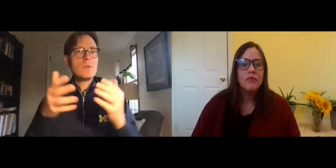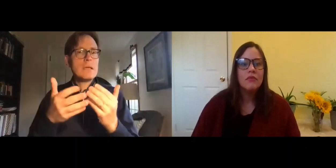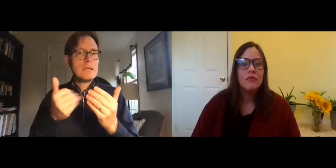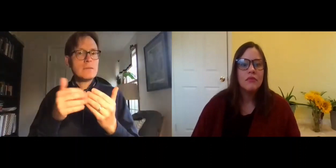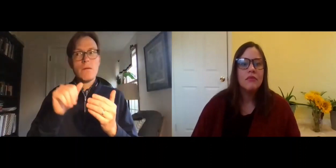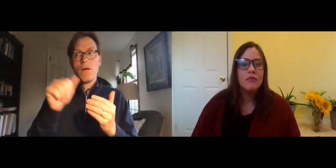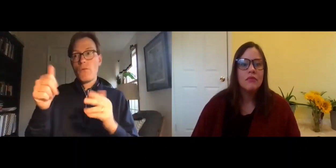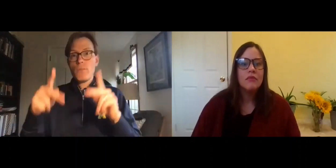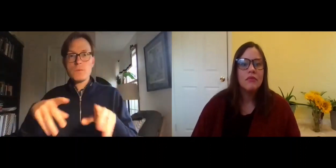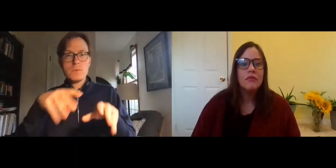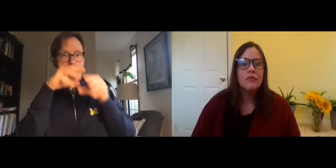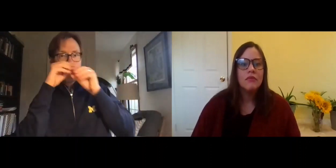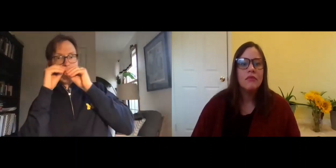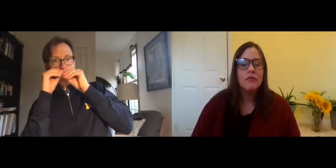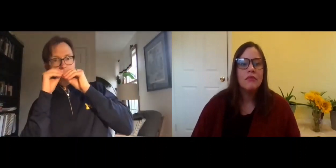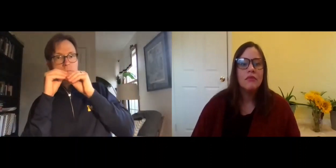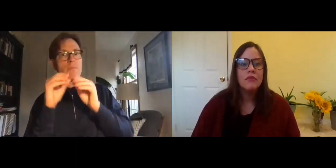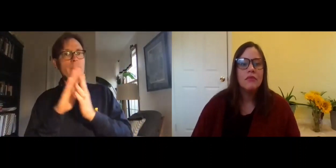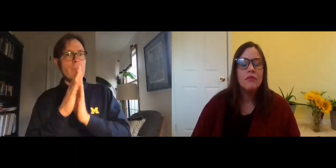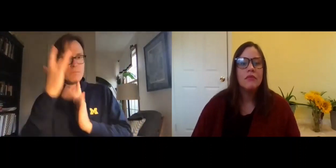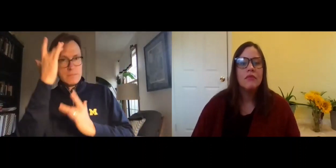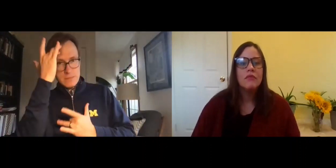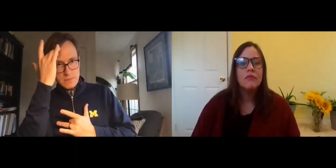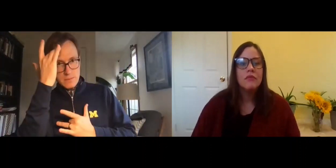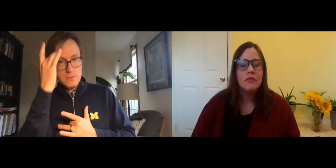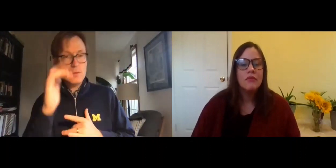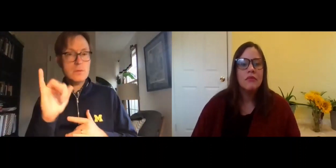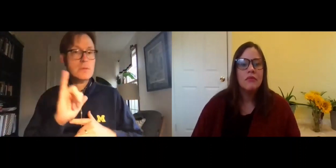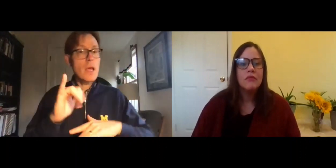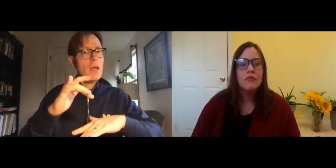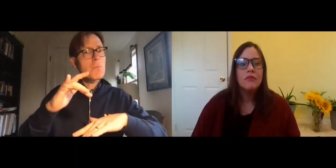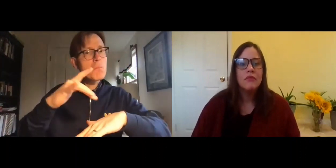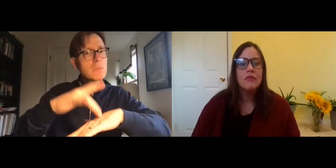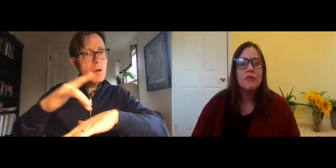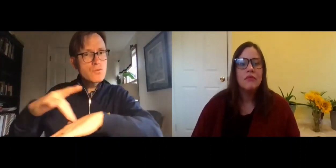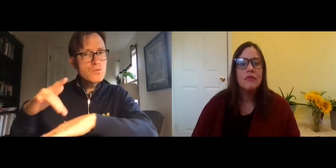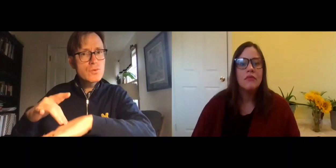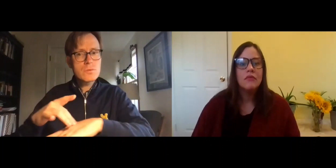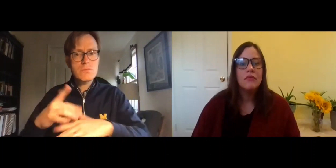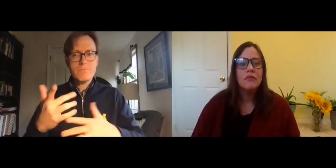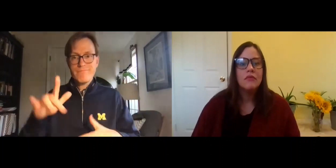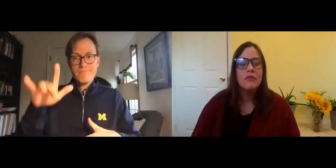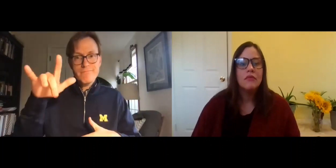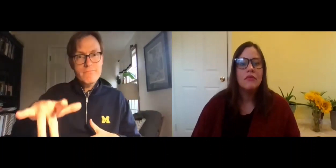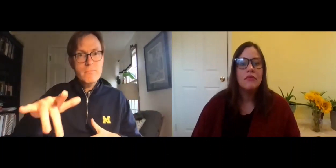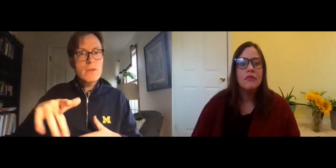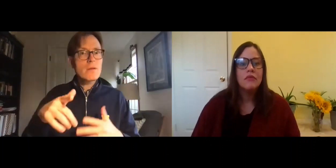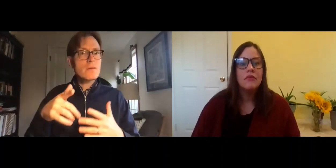So when people get it, it can easily be spread to somebody else and they can easily become sick.